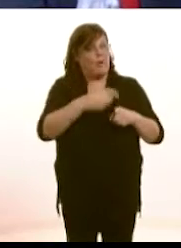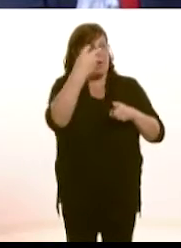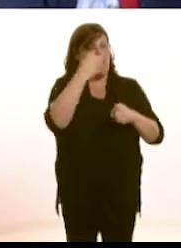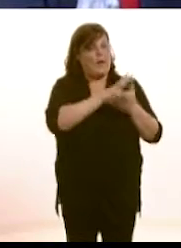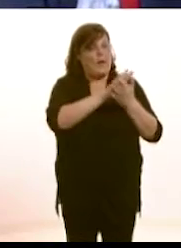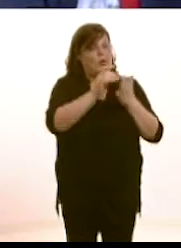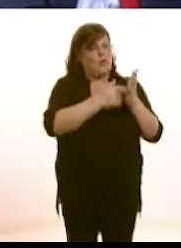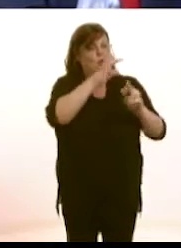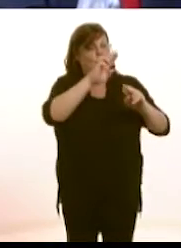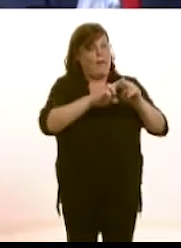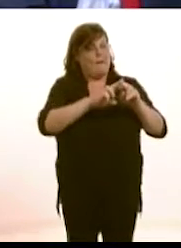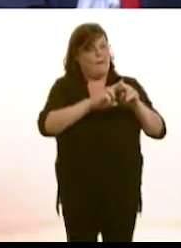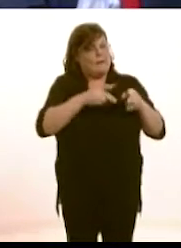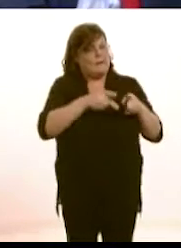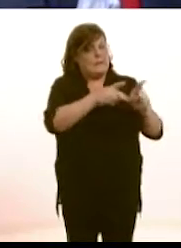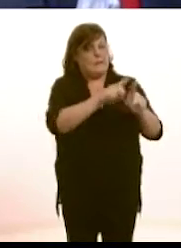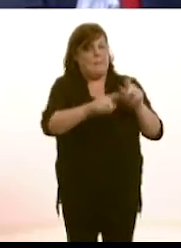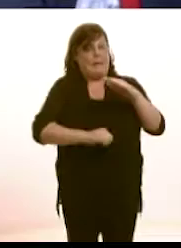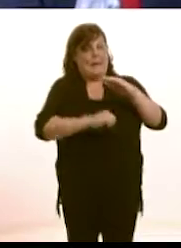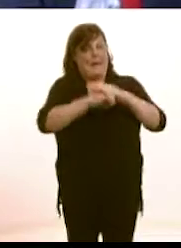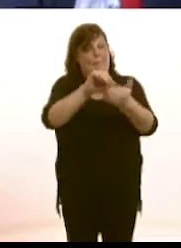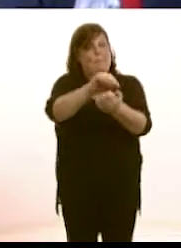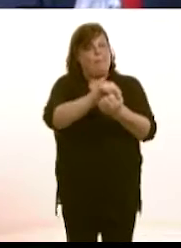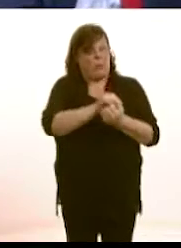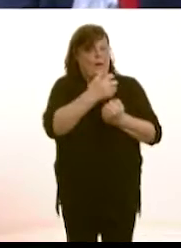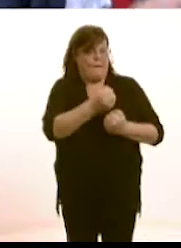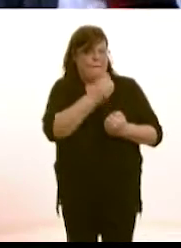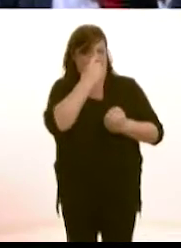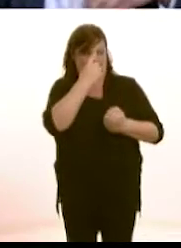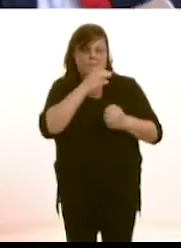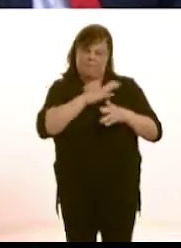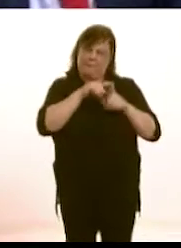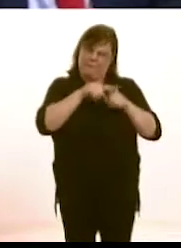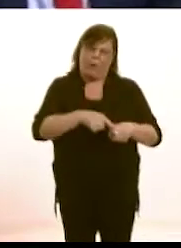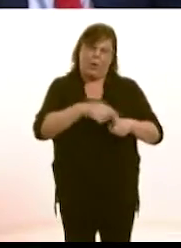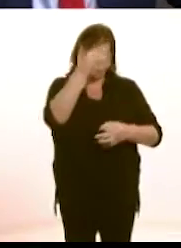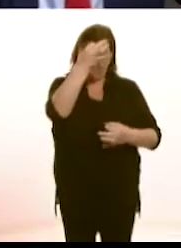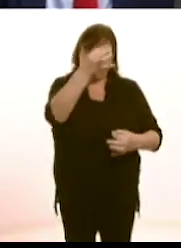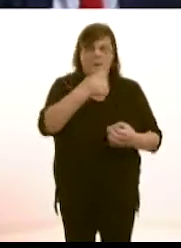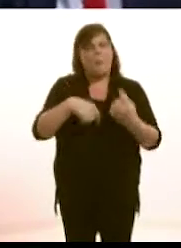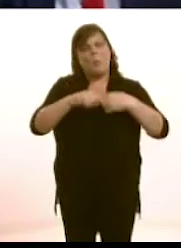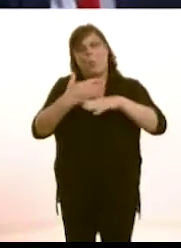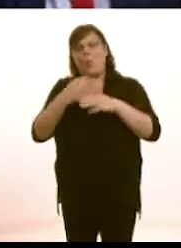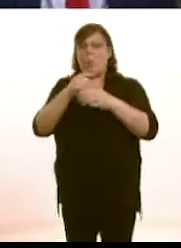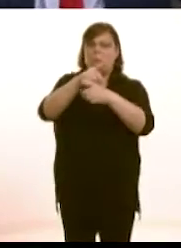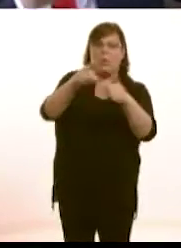still on borrowing that they have to observe. What I can say is that weíre working with those authorities who wish to build new council